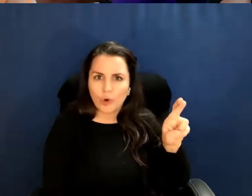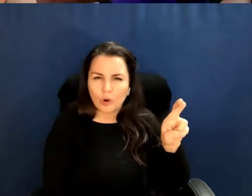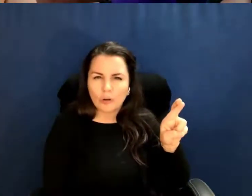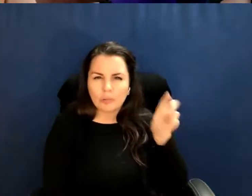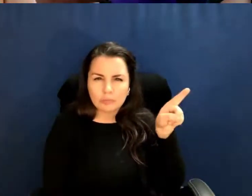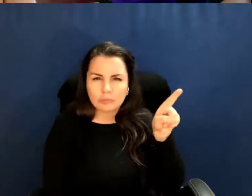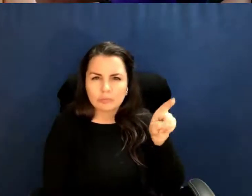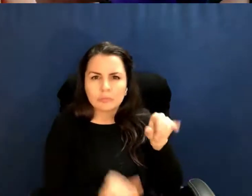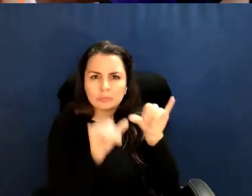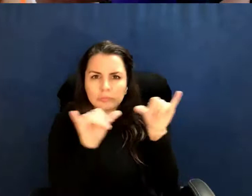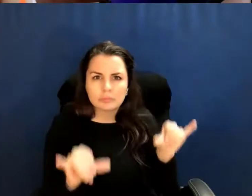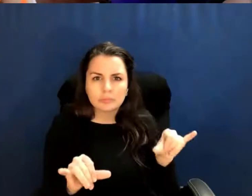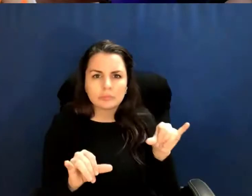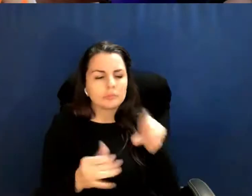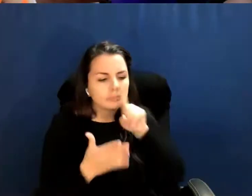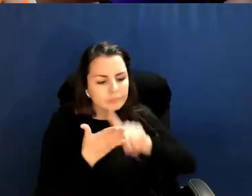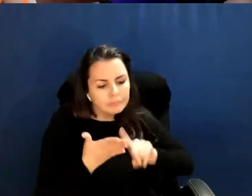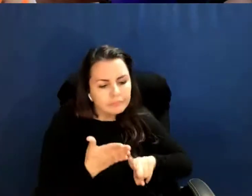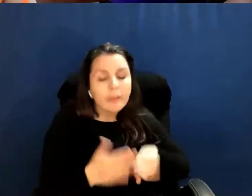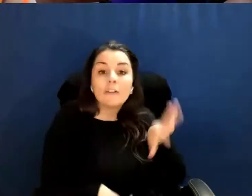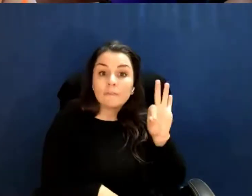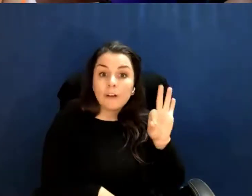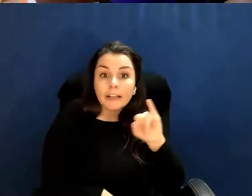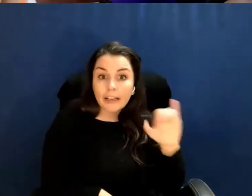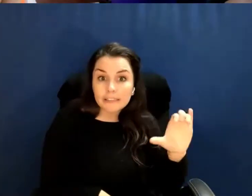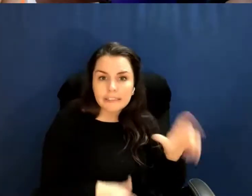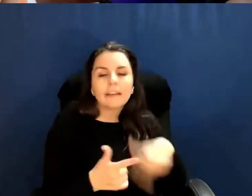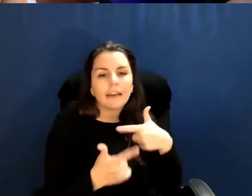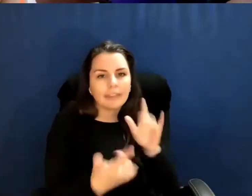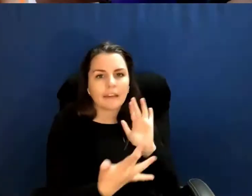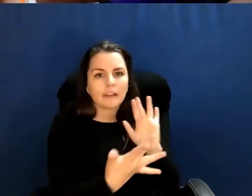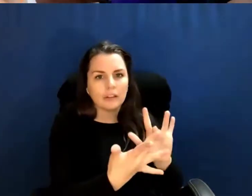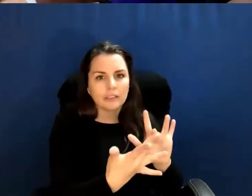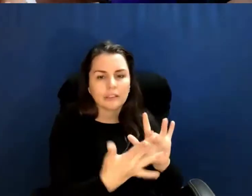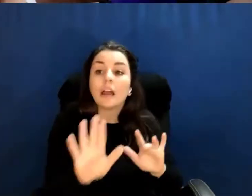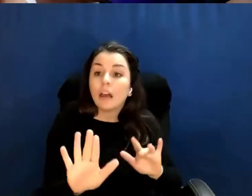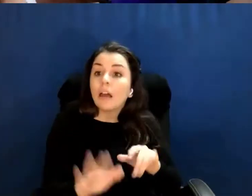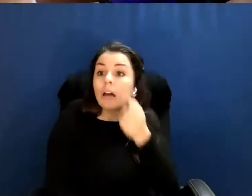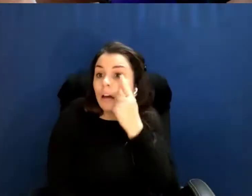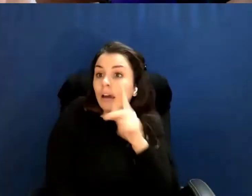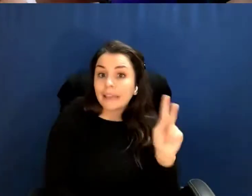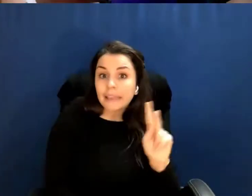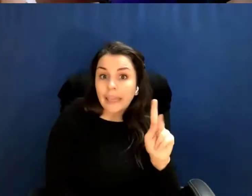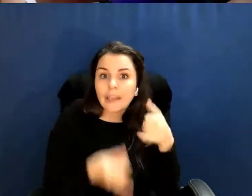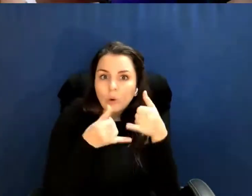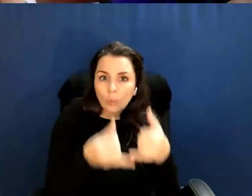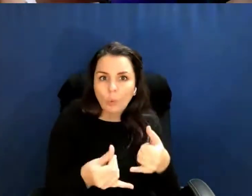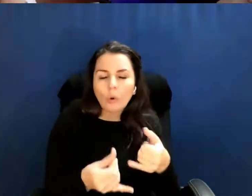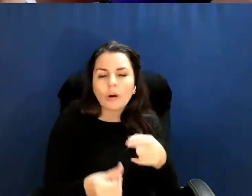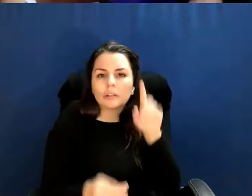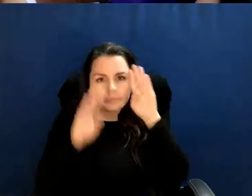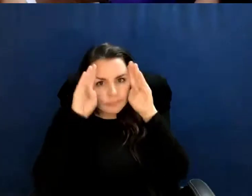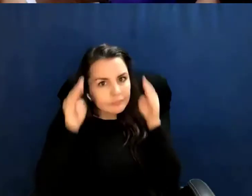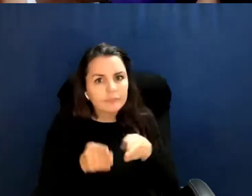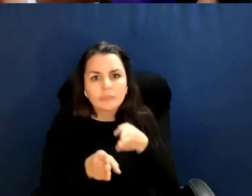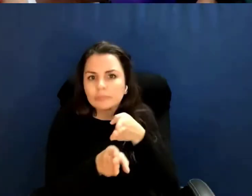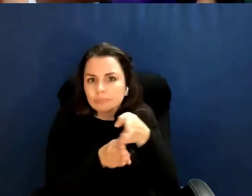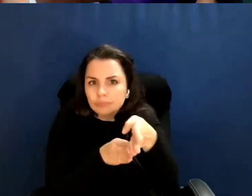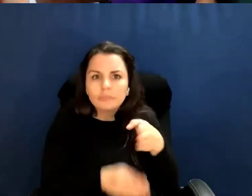an institute and talk to somebody. Lisa Chadwick: Yeah, and a K award is usually a career-focused investigator-focused kind of thing.